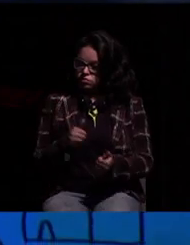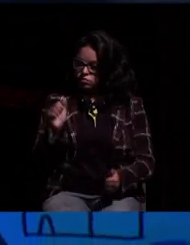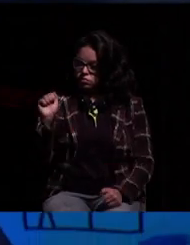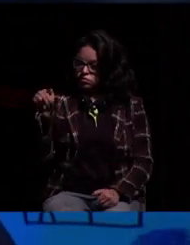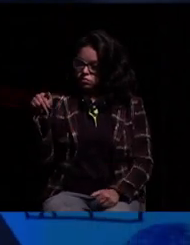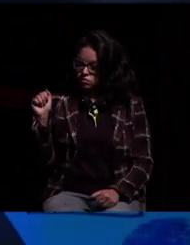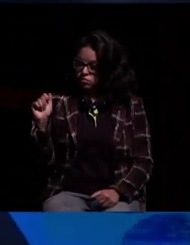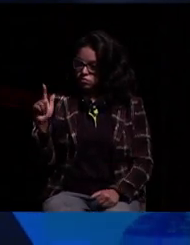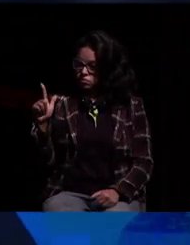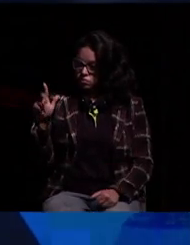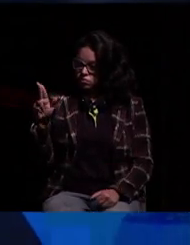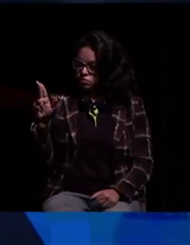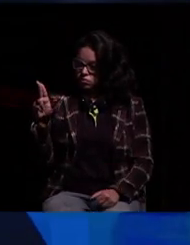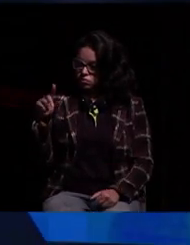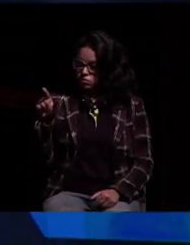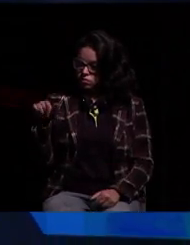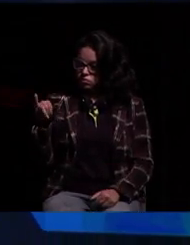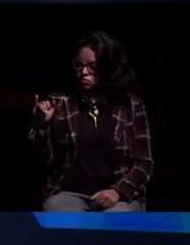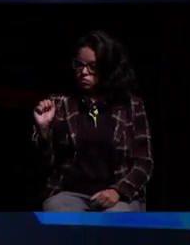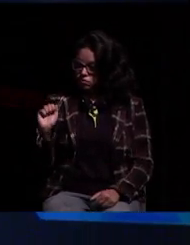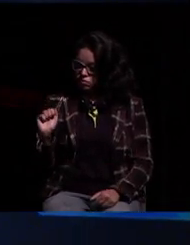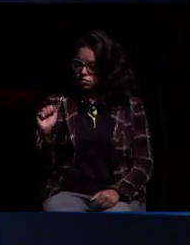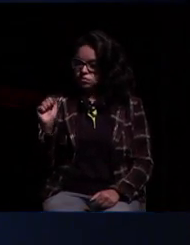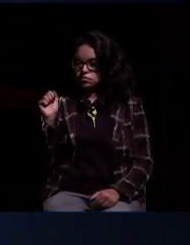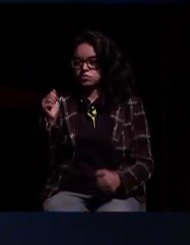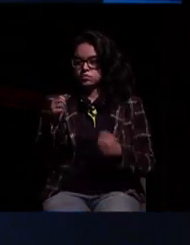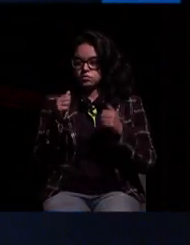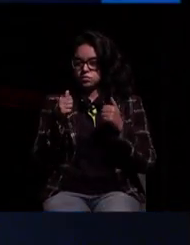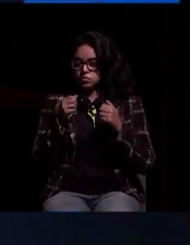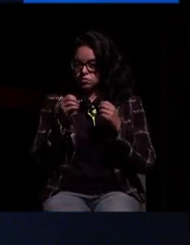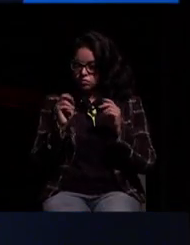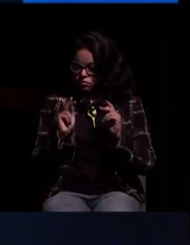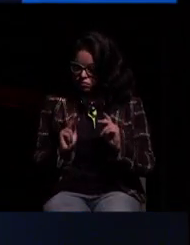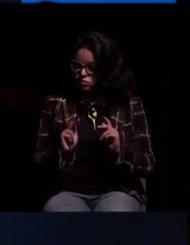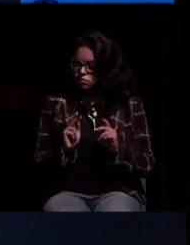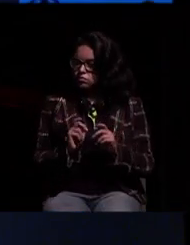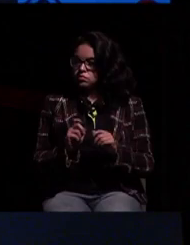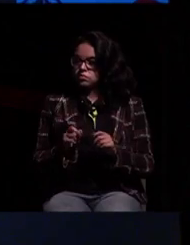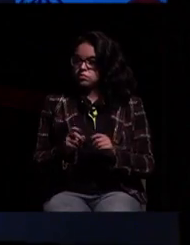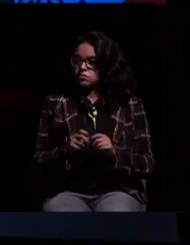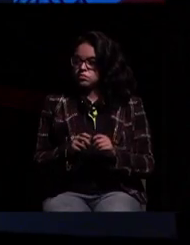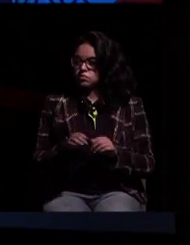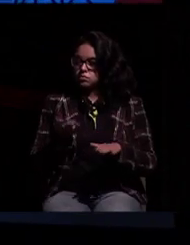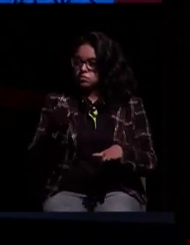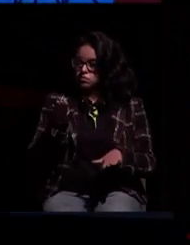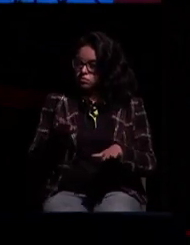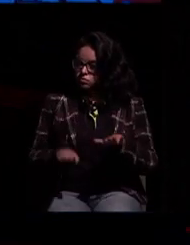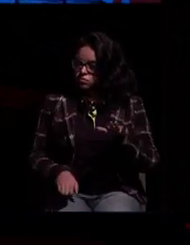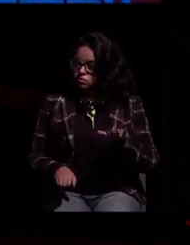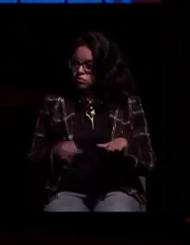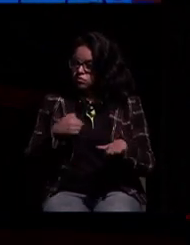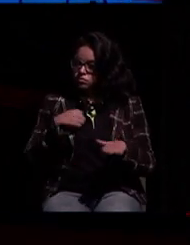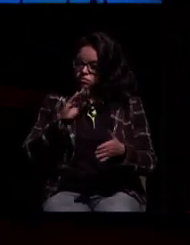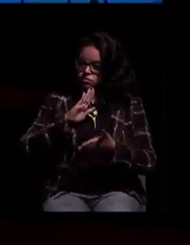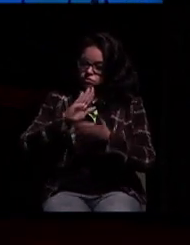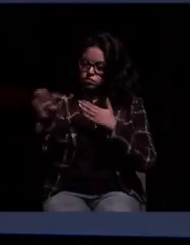so in terms of scale, I leave a municipality in the region of the do Jequitinhonha,